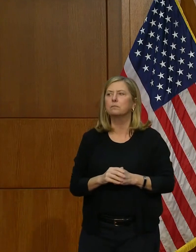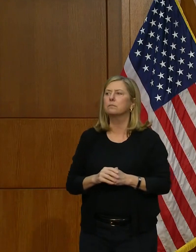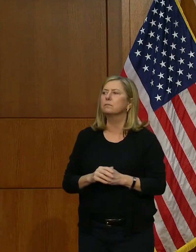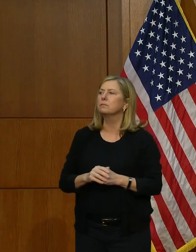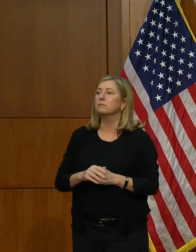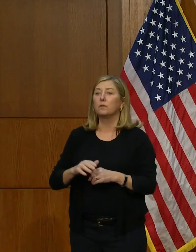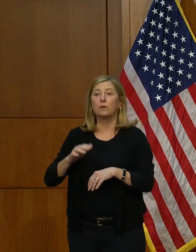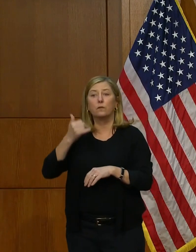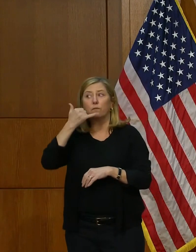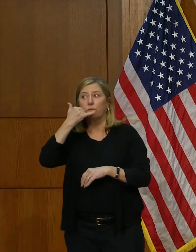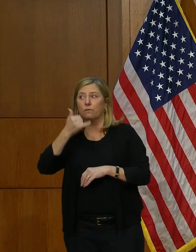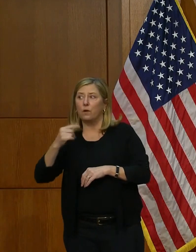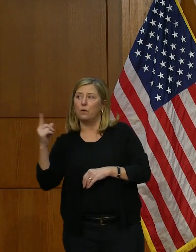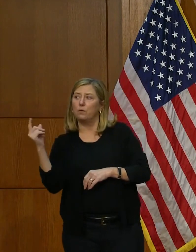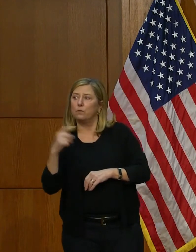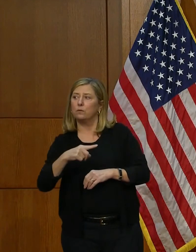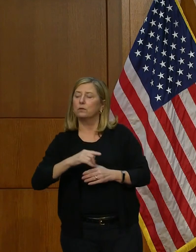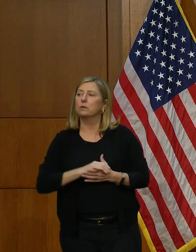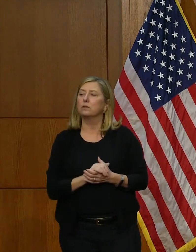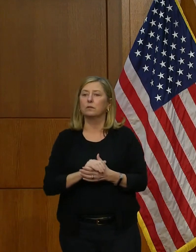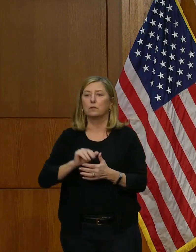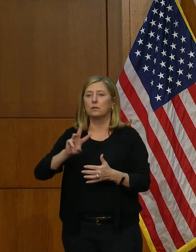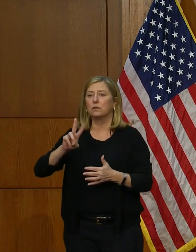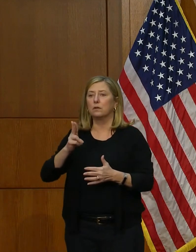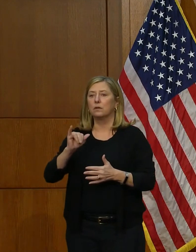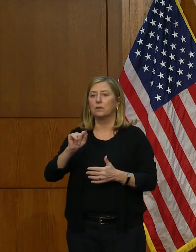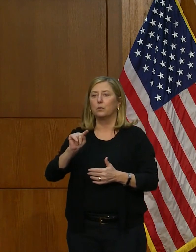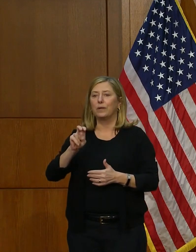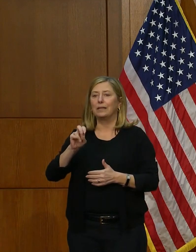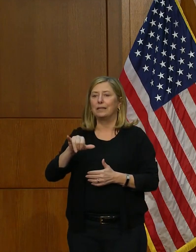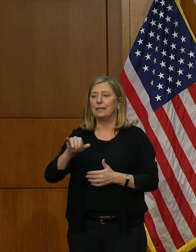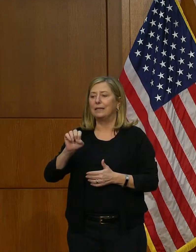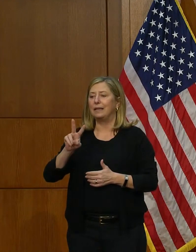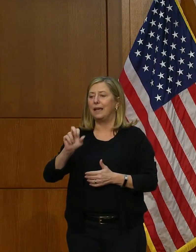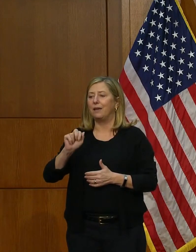I MAYBE BE ABLE TO GET BACK TO